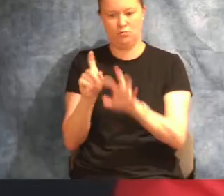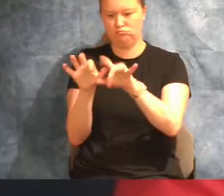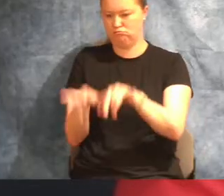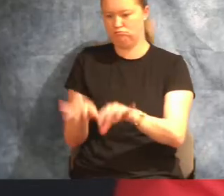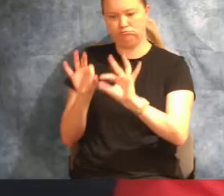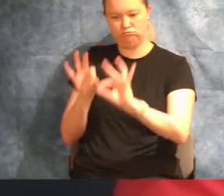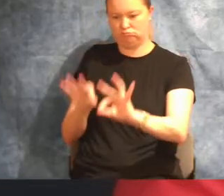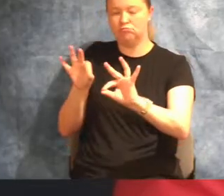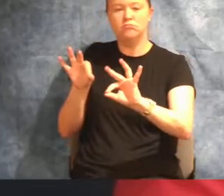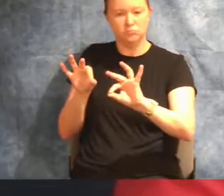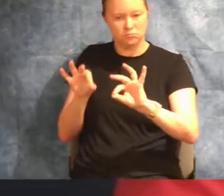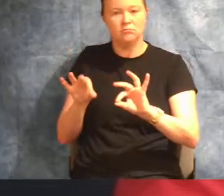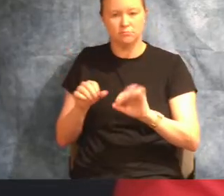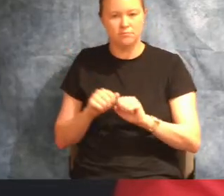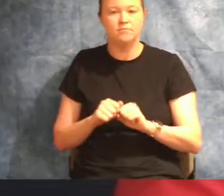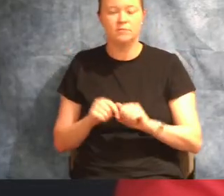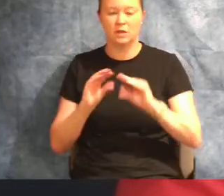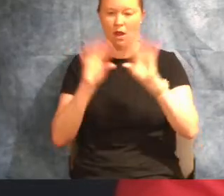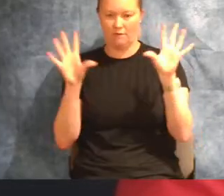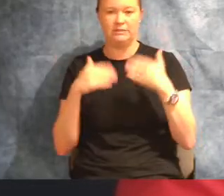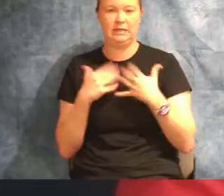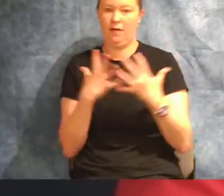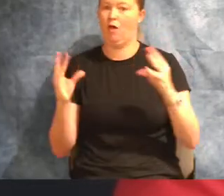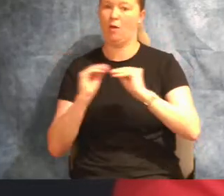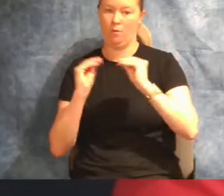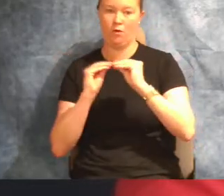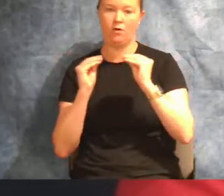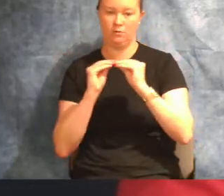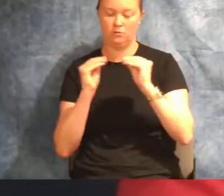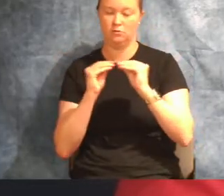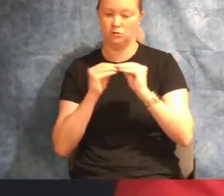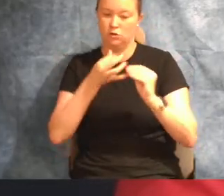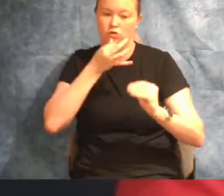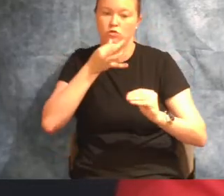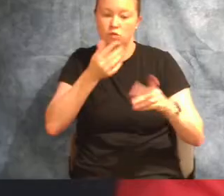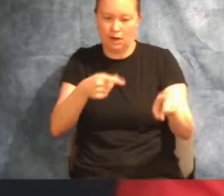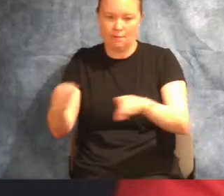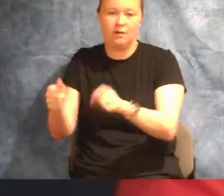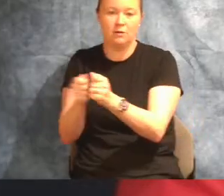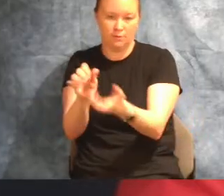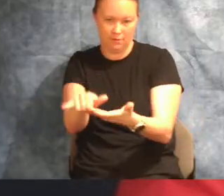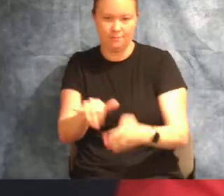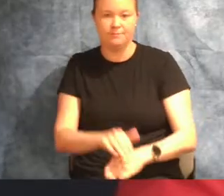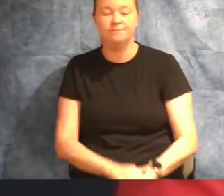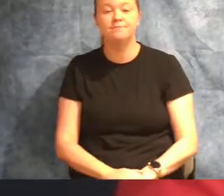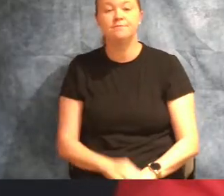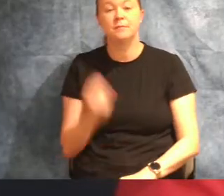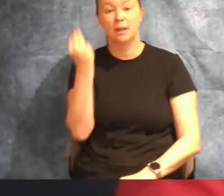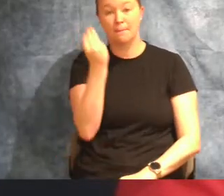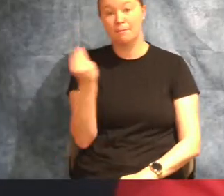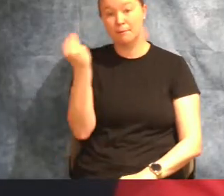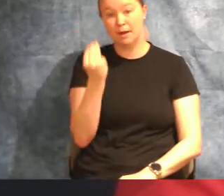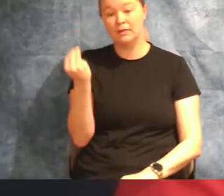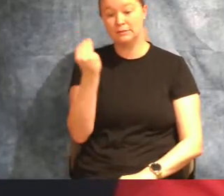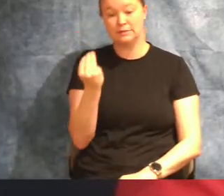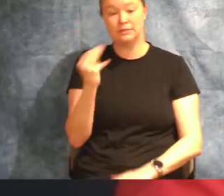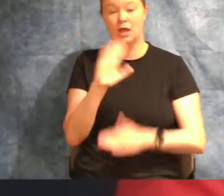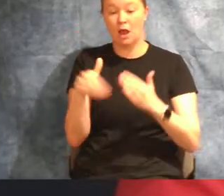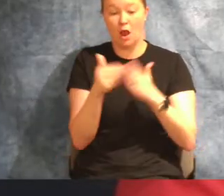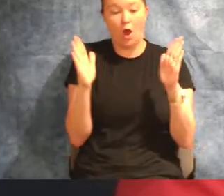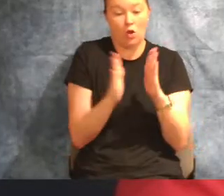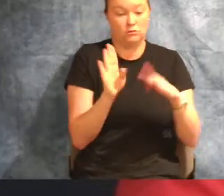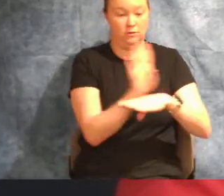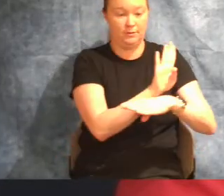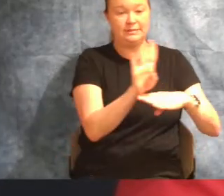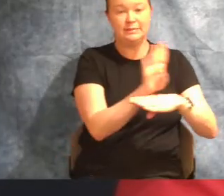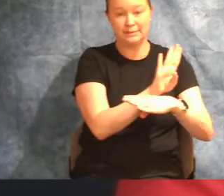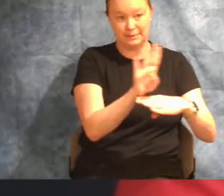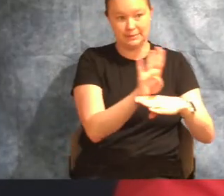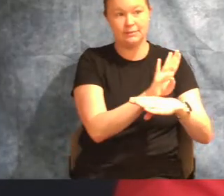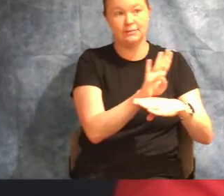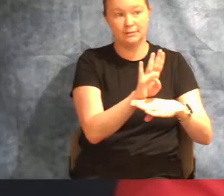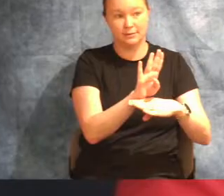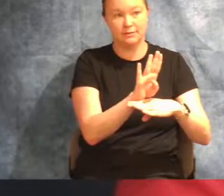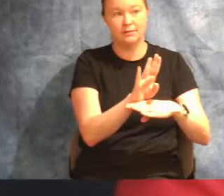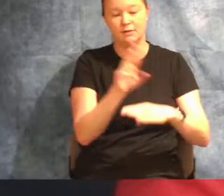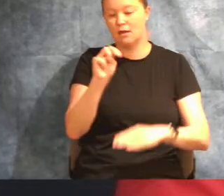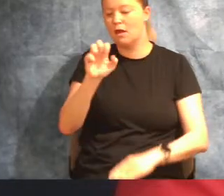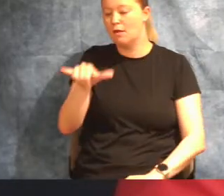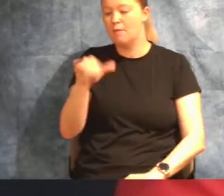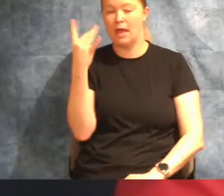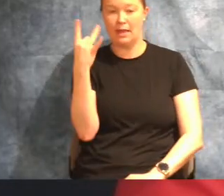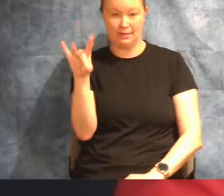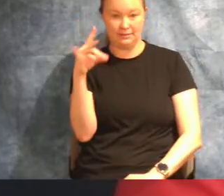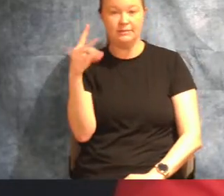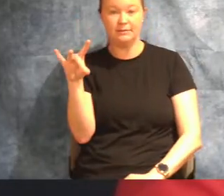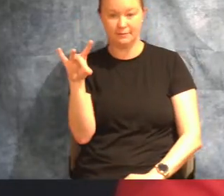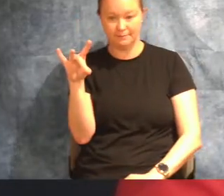and read it. And we got obviously a lot more to come. Monday, all small businesses is May 18th.